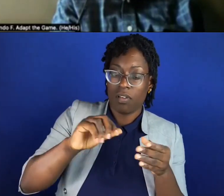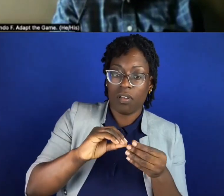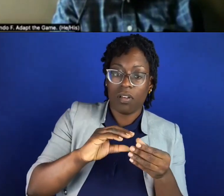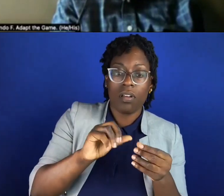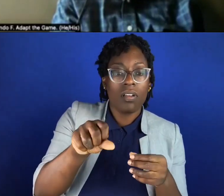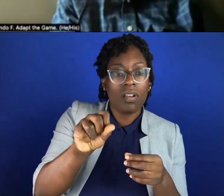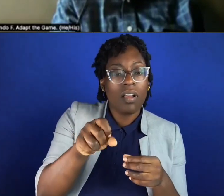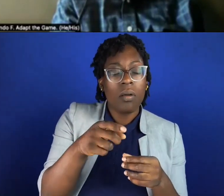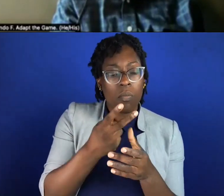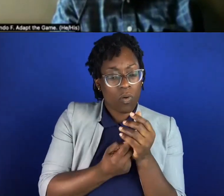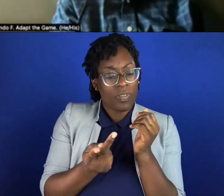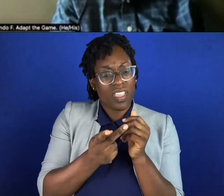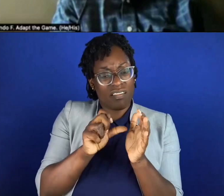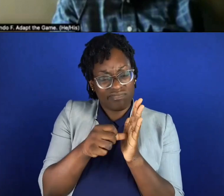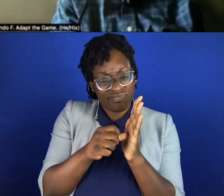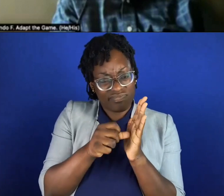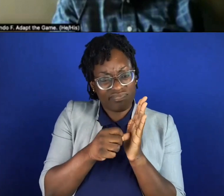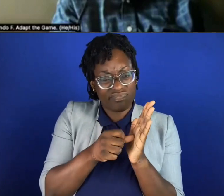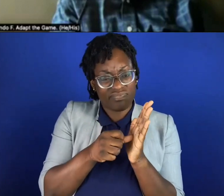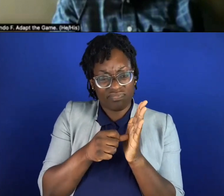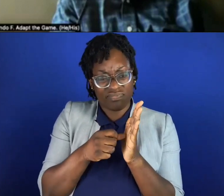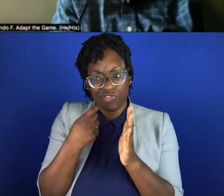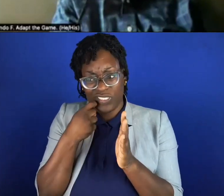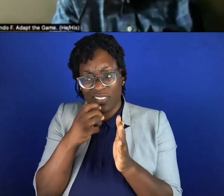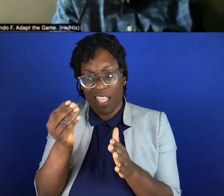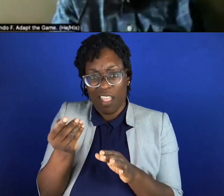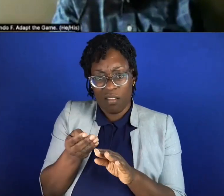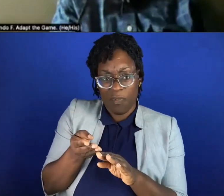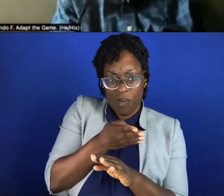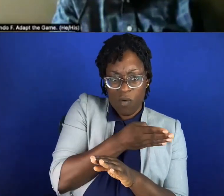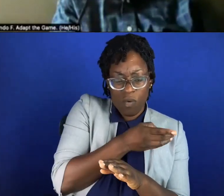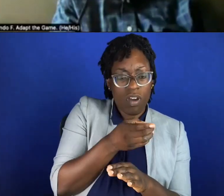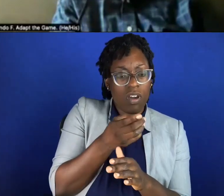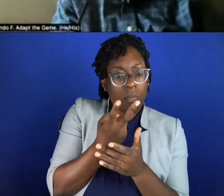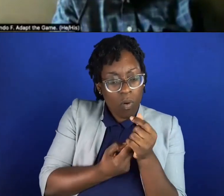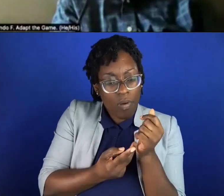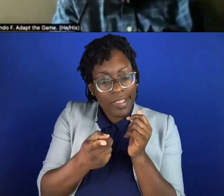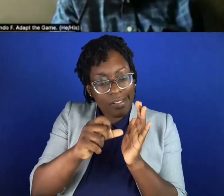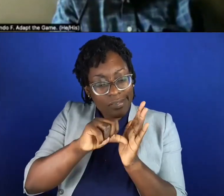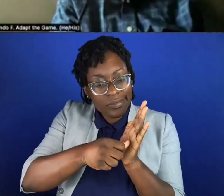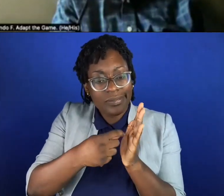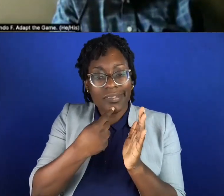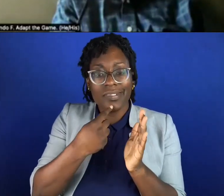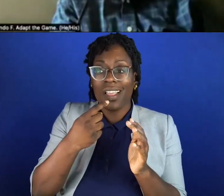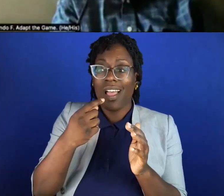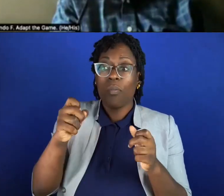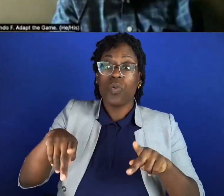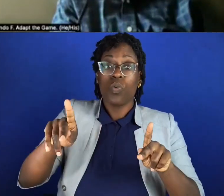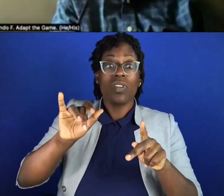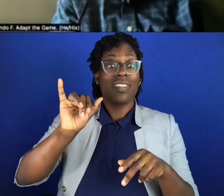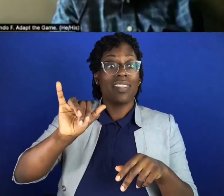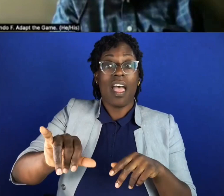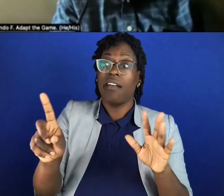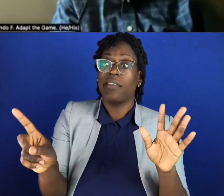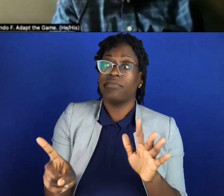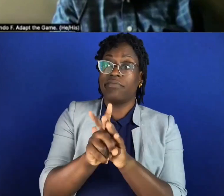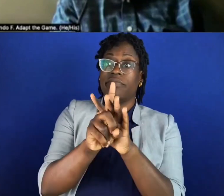how important it is to welcome opportunities that come your way in order to pivot your